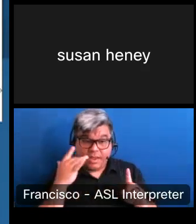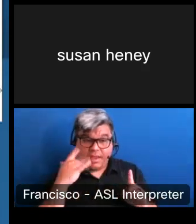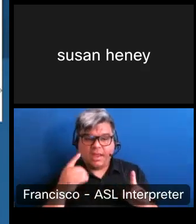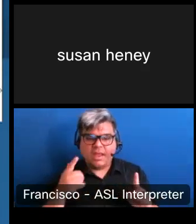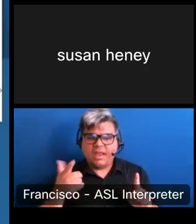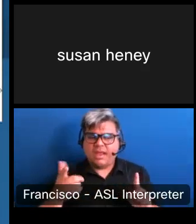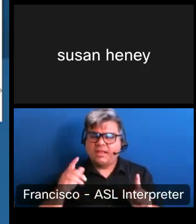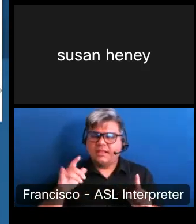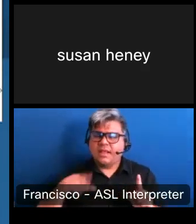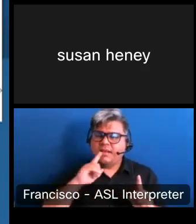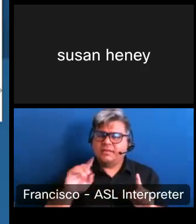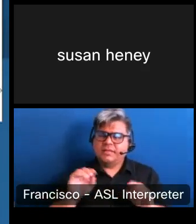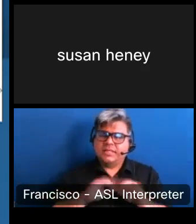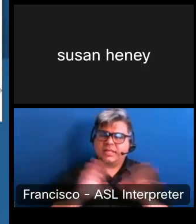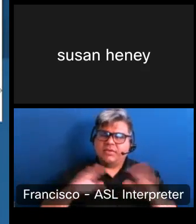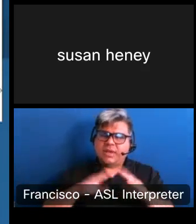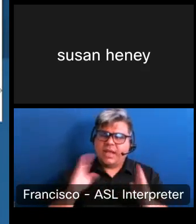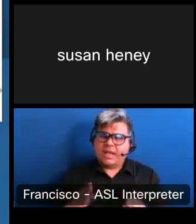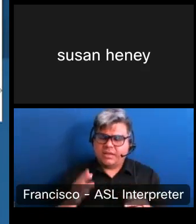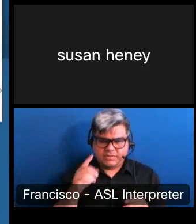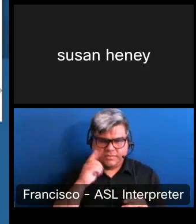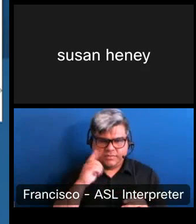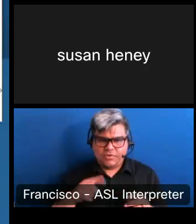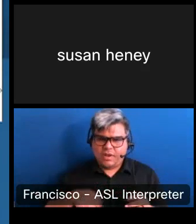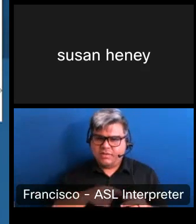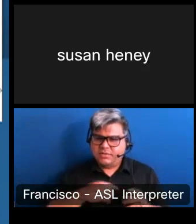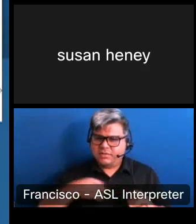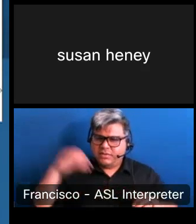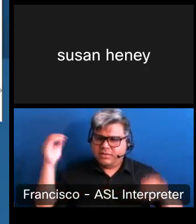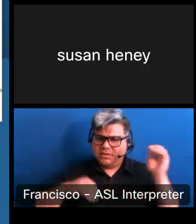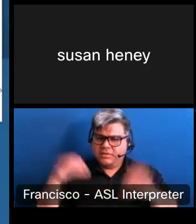surveys and censuses in one place, and a guide that can help you figure out if there is data